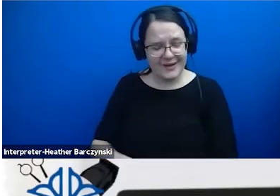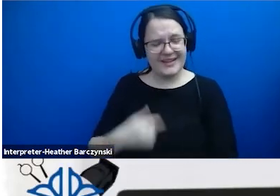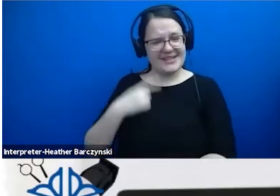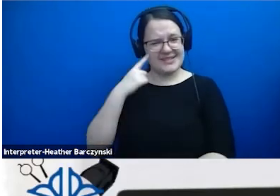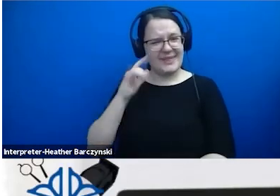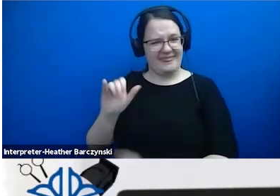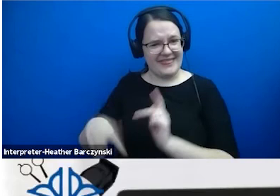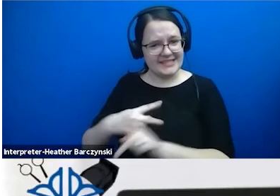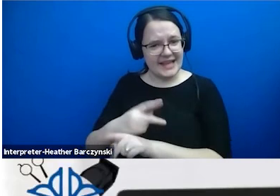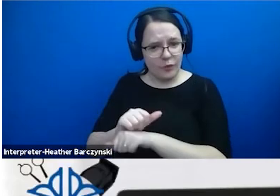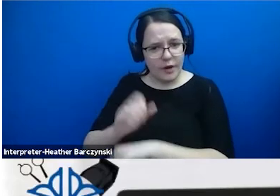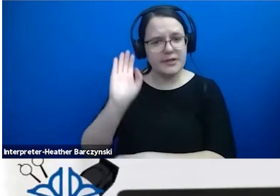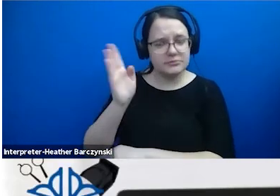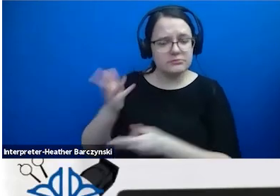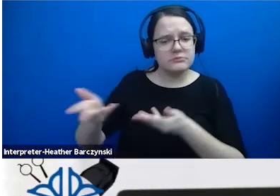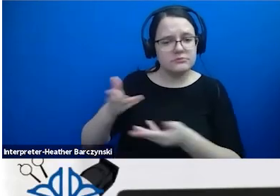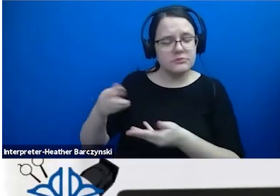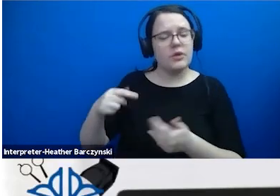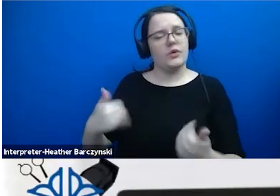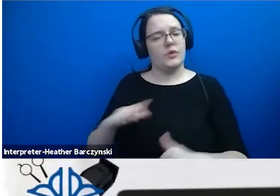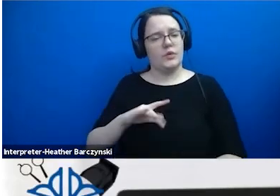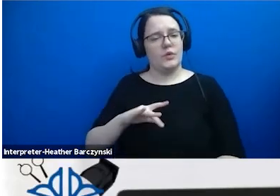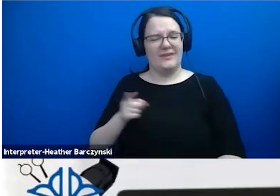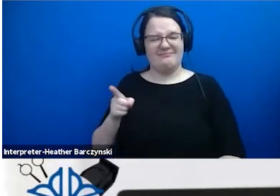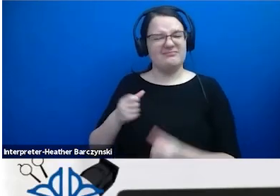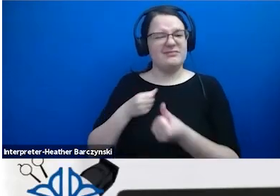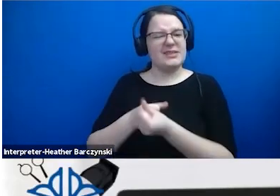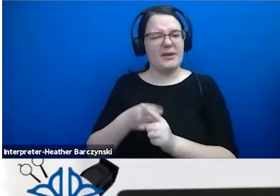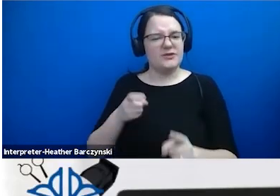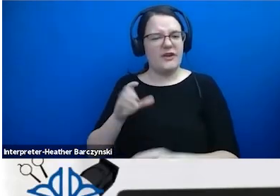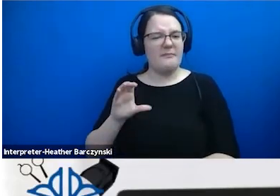it's things like that that was sponsored by common ground health um that i think is going to really